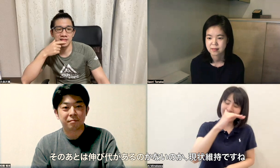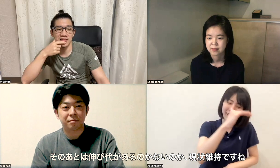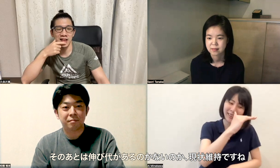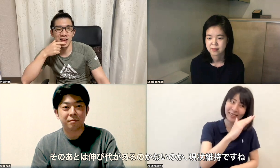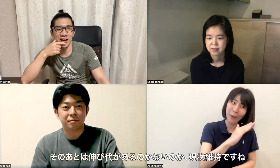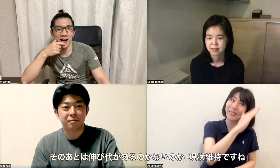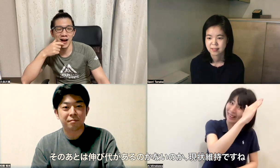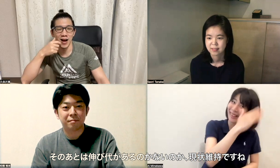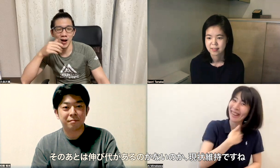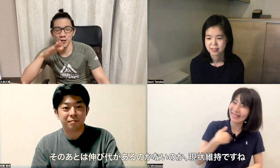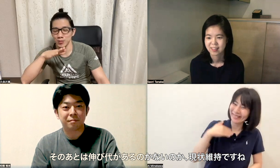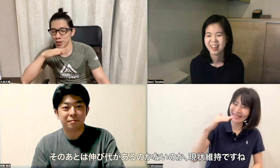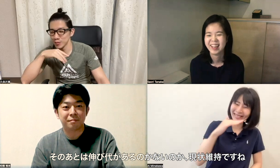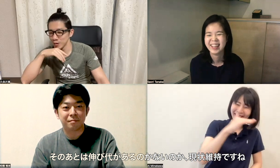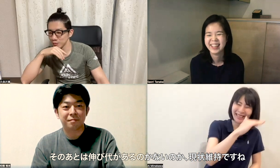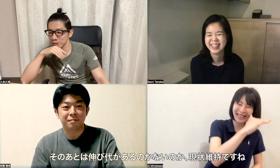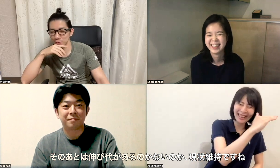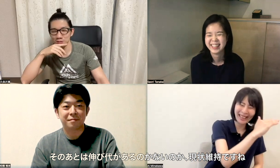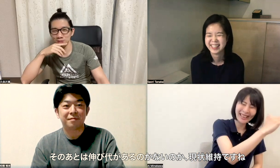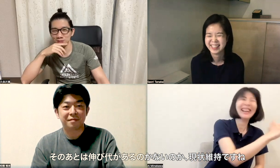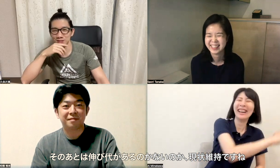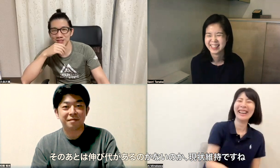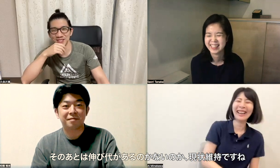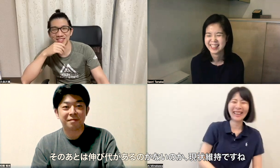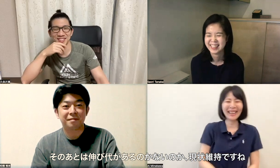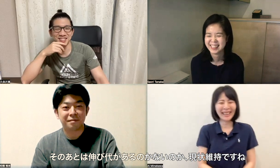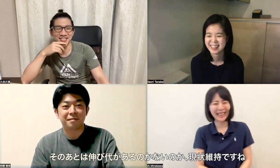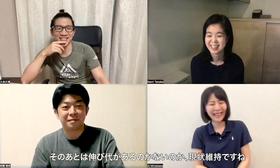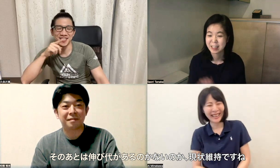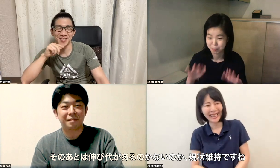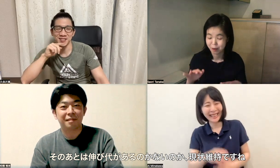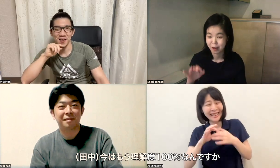I'm not sure if there is room for growth, I kept the level for now.